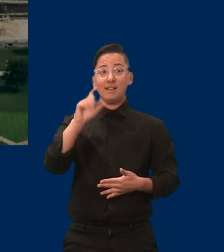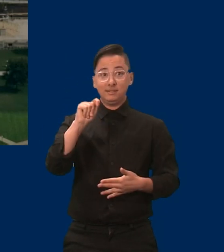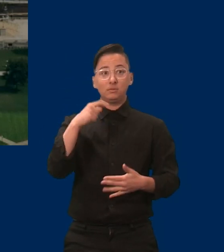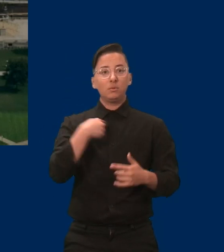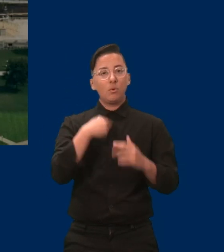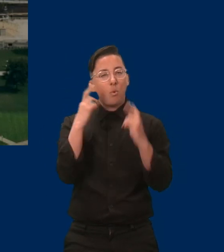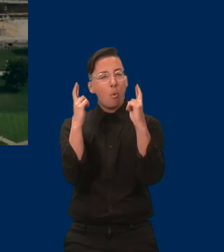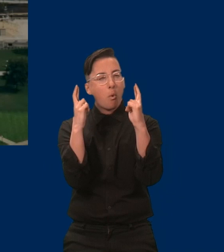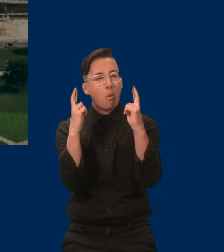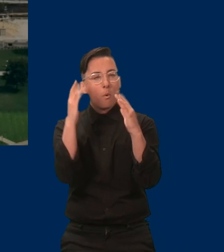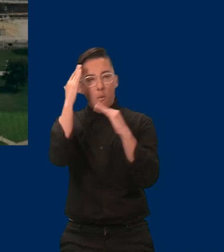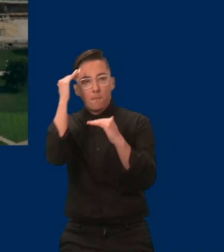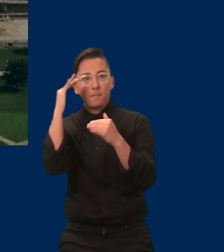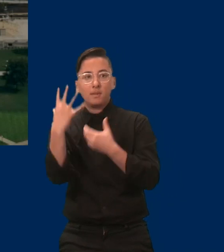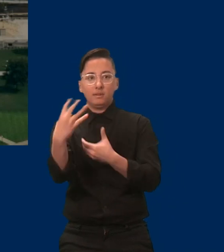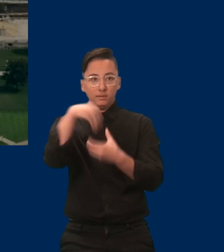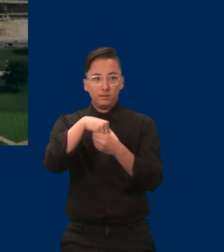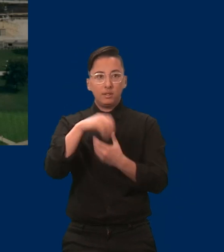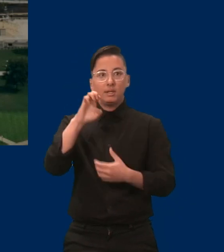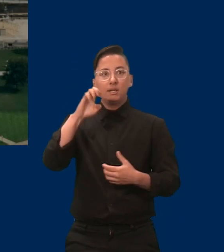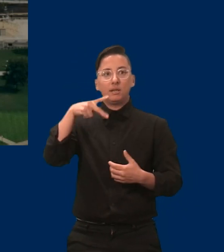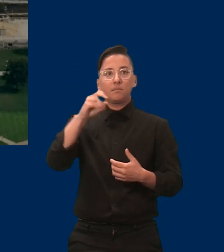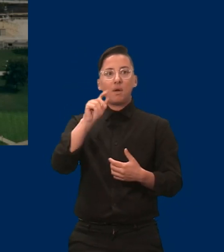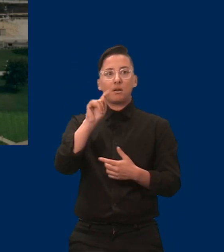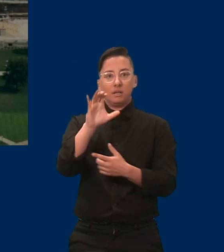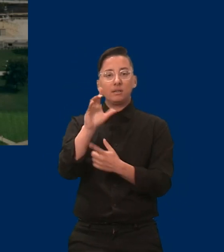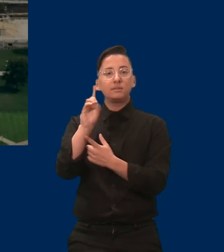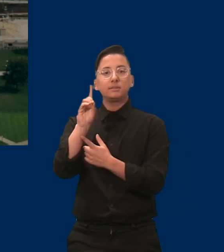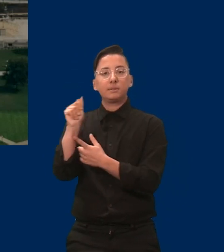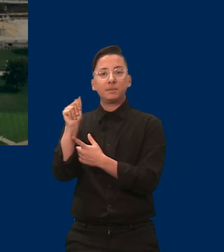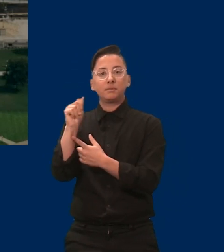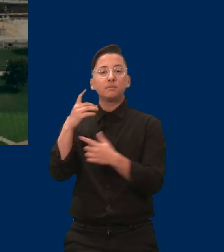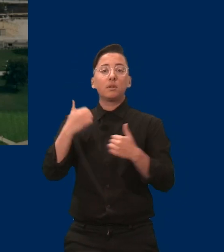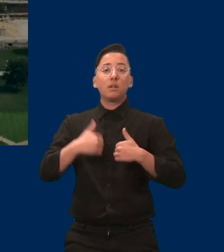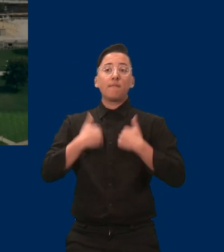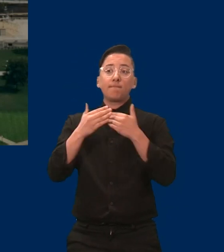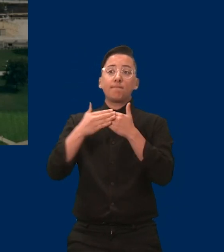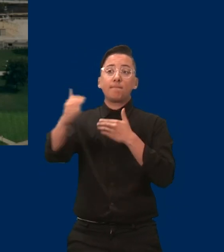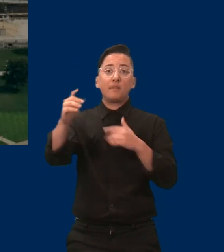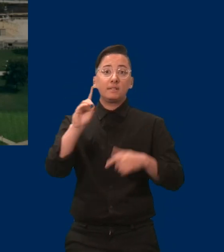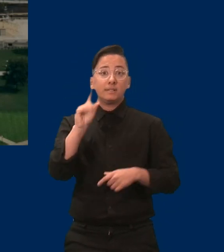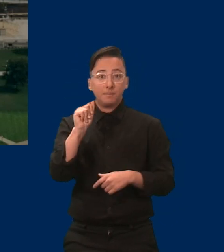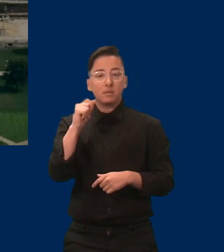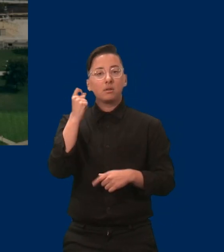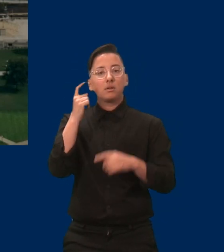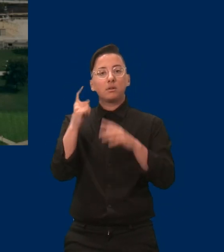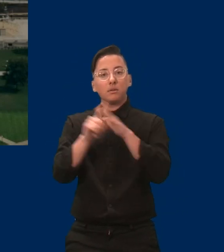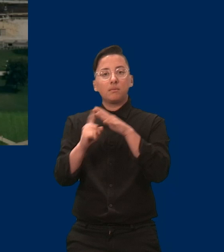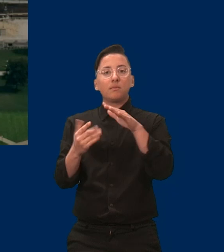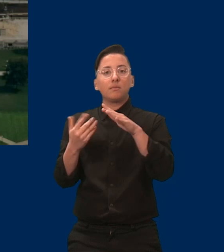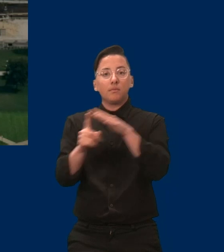And I bring this up because this proposal would clarify that episodic disabilities